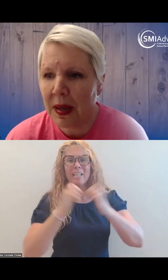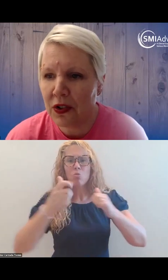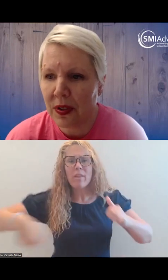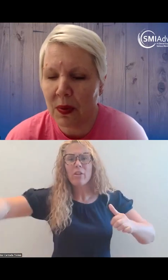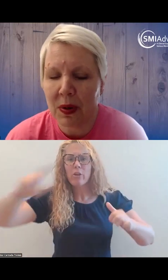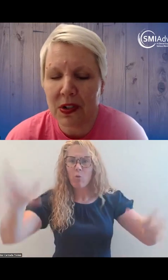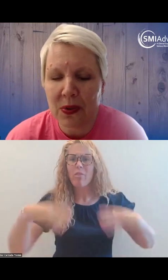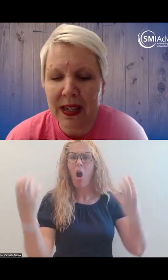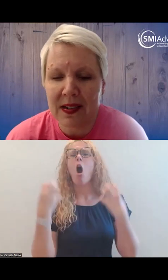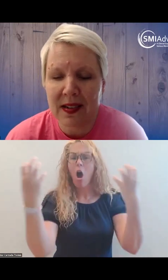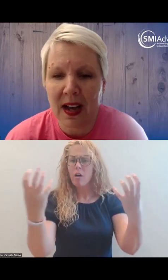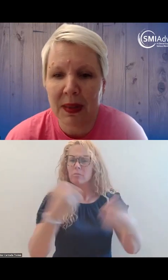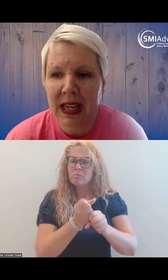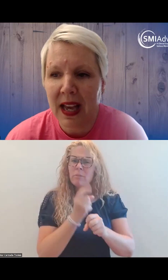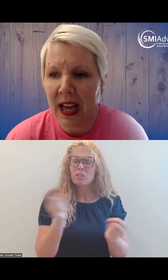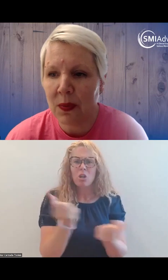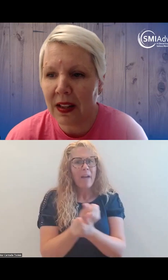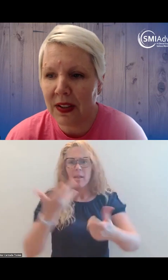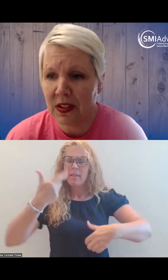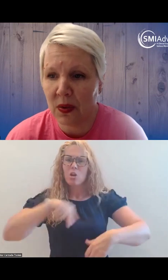MAKE SURE THAT WE ARE WHAT DOING IS TIMELY AND RELEVANT TO THE